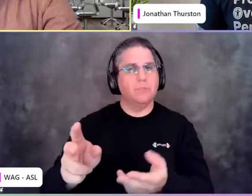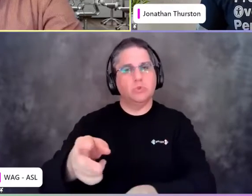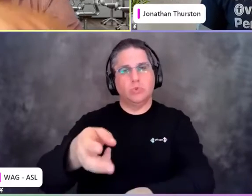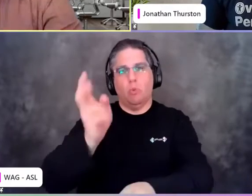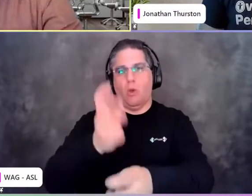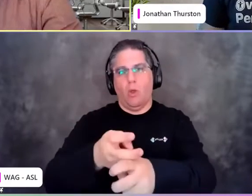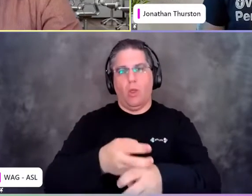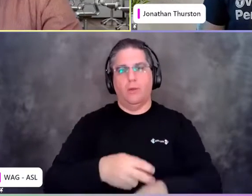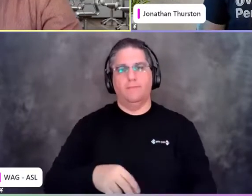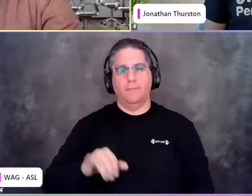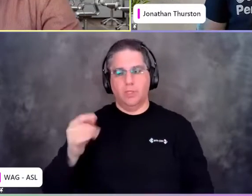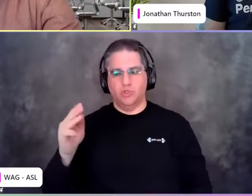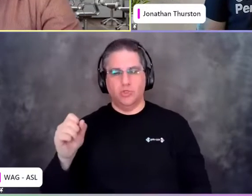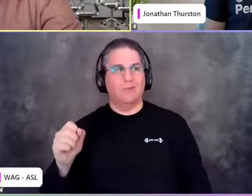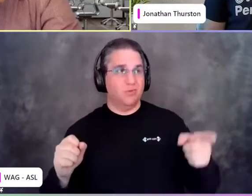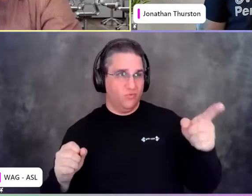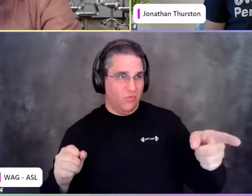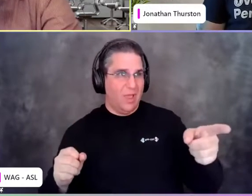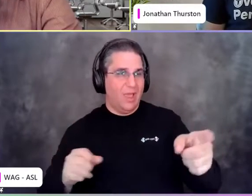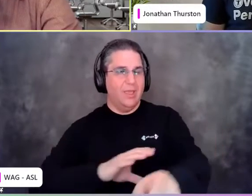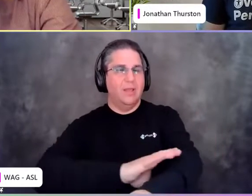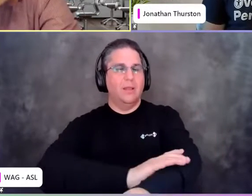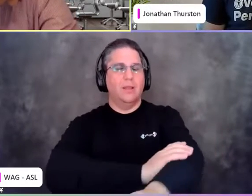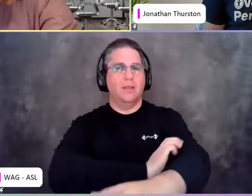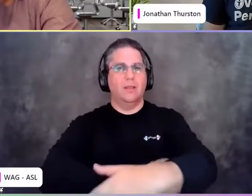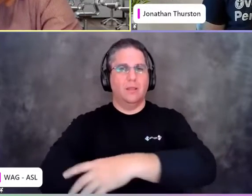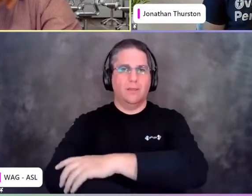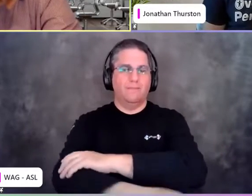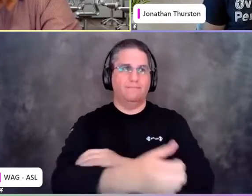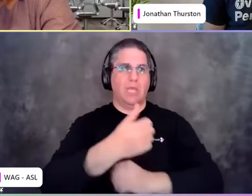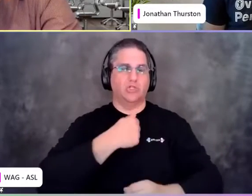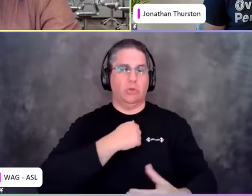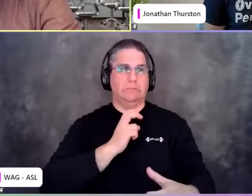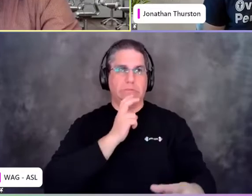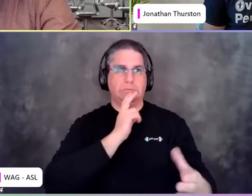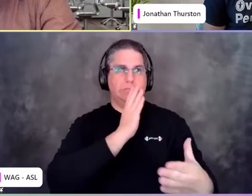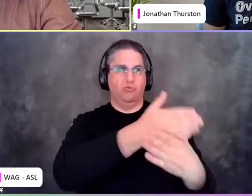successful accessibility program, and without that